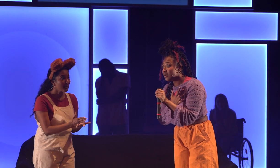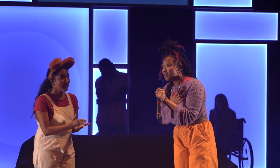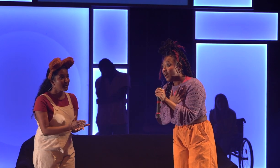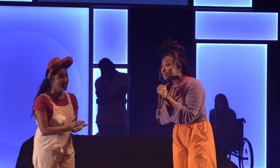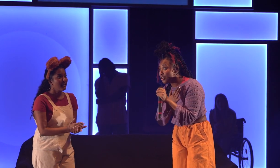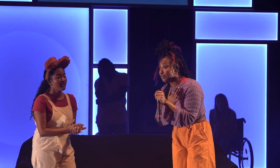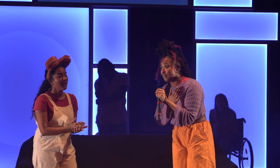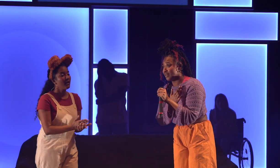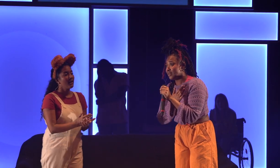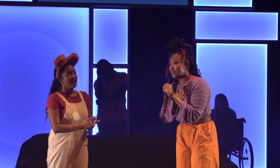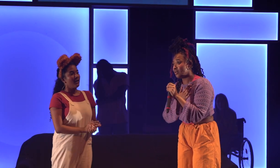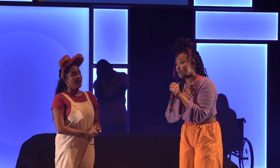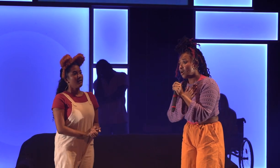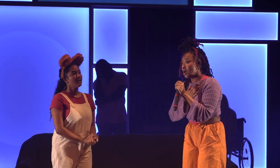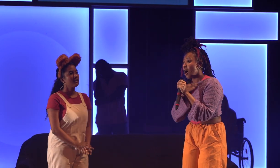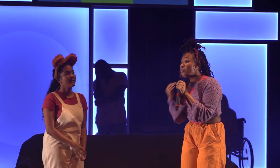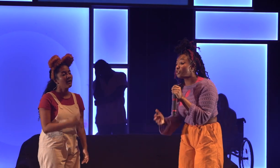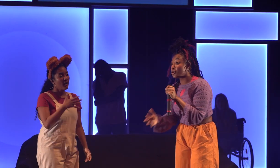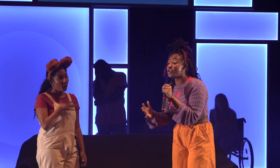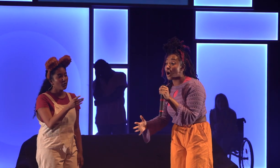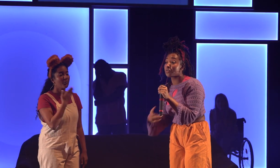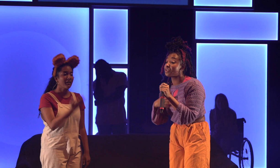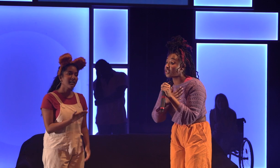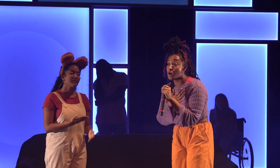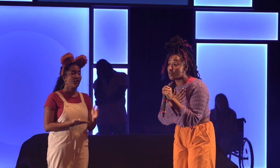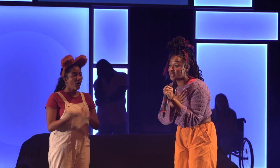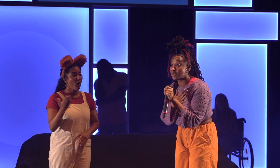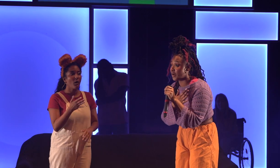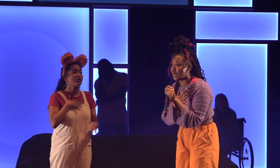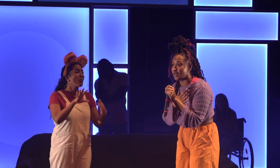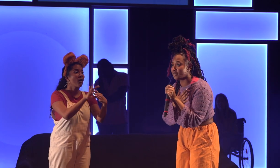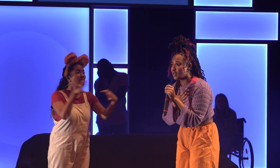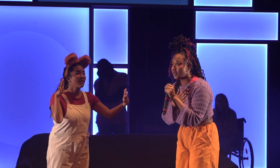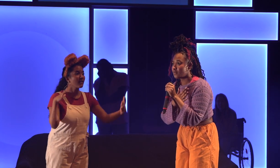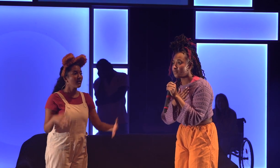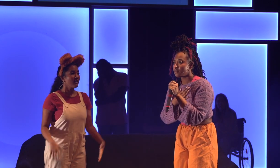I want you to go cos I don't want this to break us.'